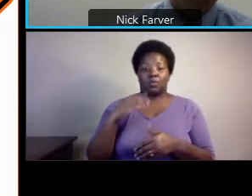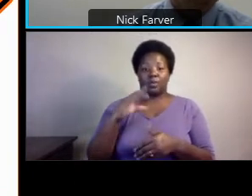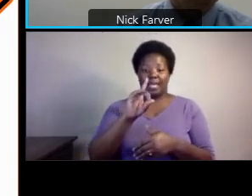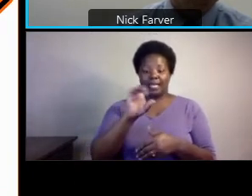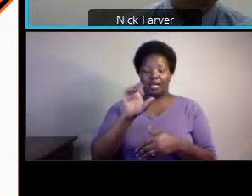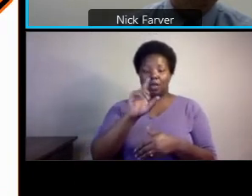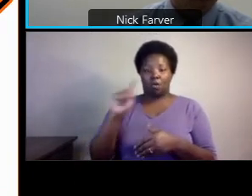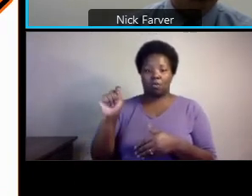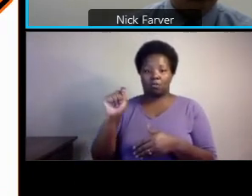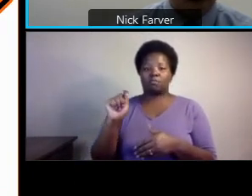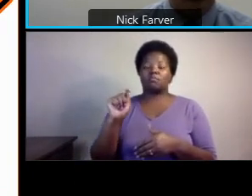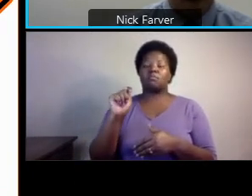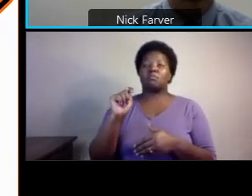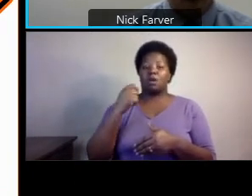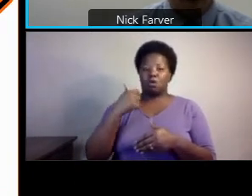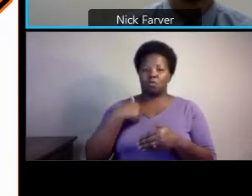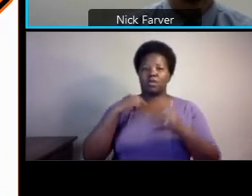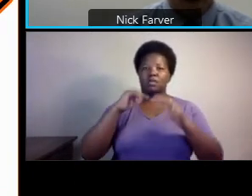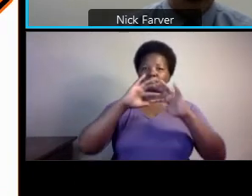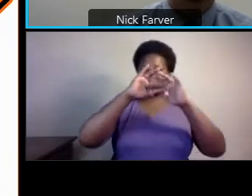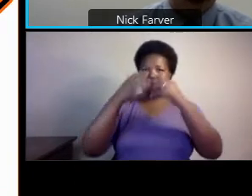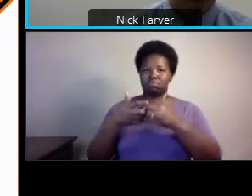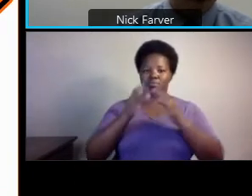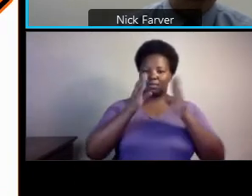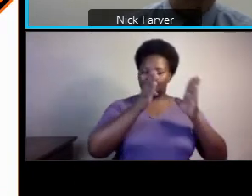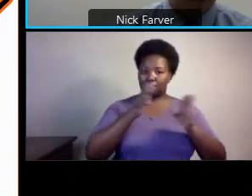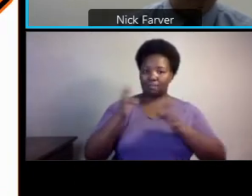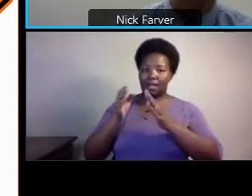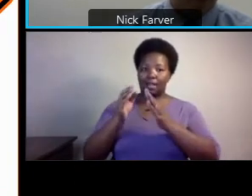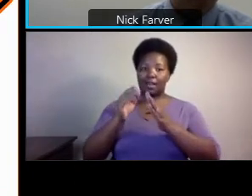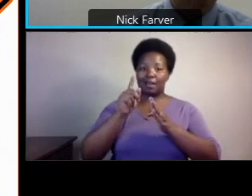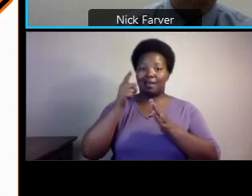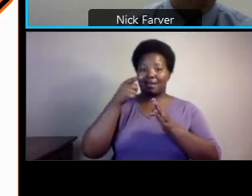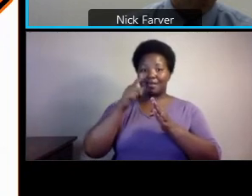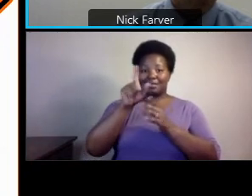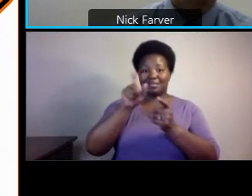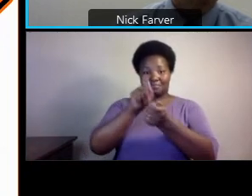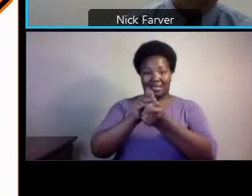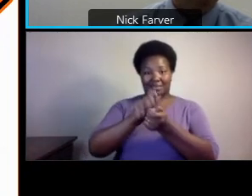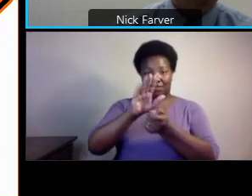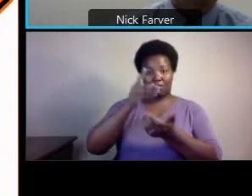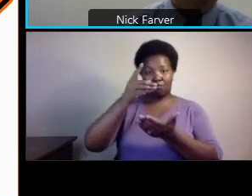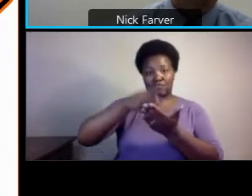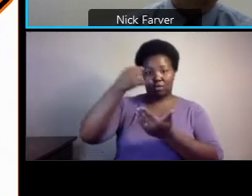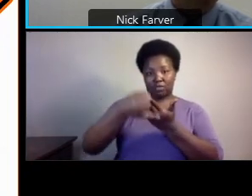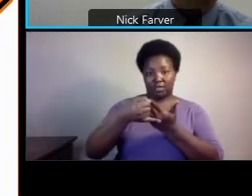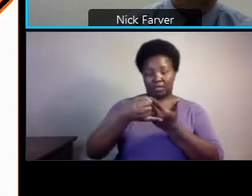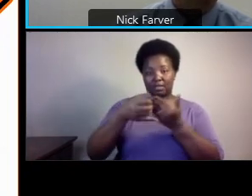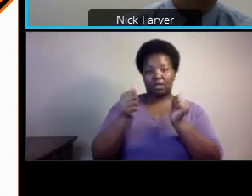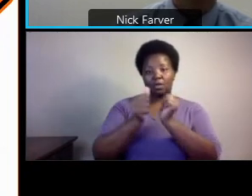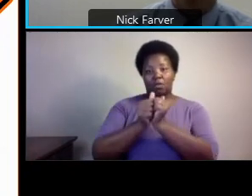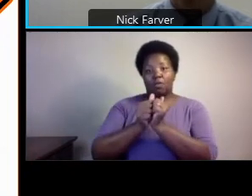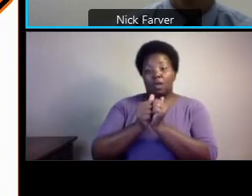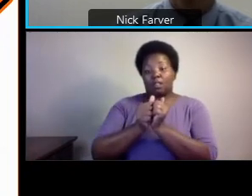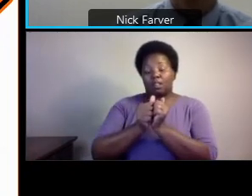for this project with the traffic control plans for nearby private development projects through the public space permitting process